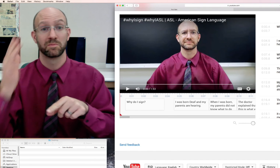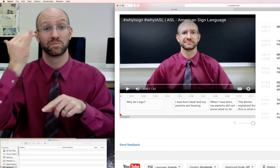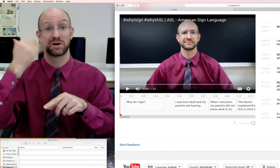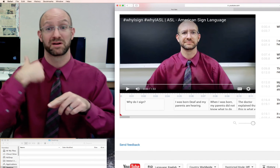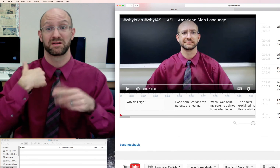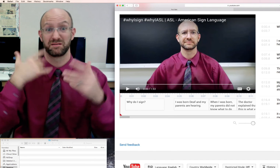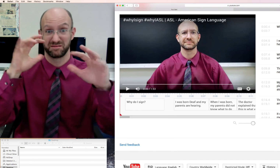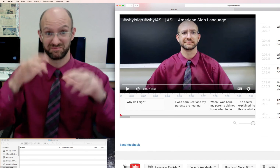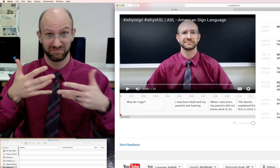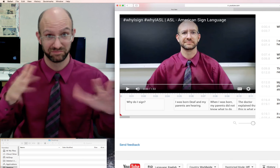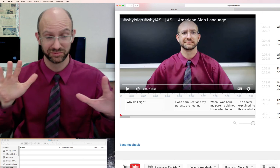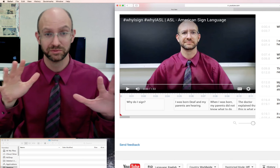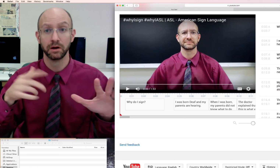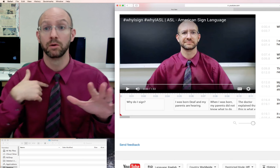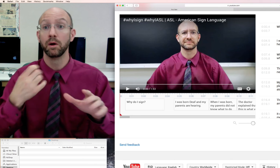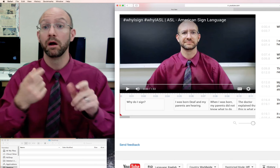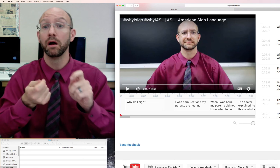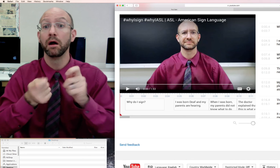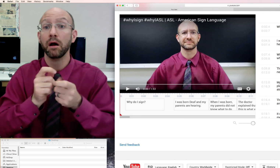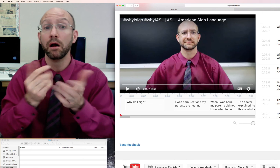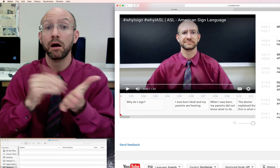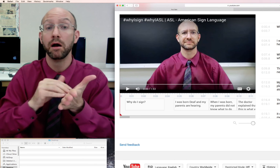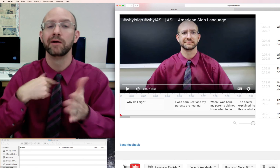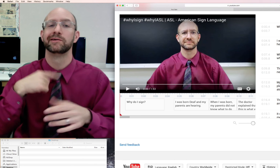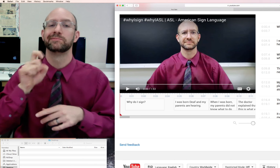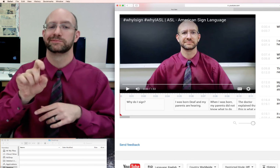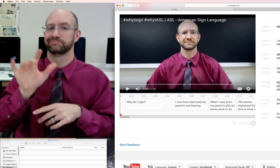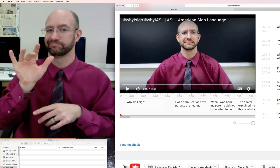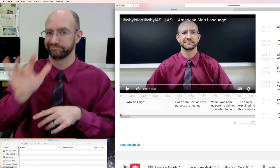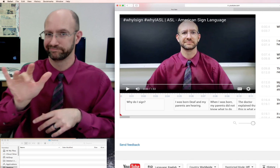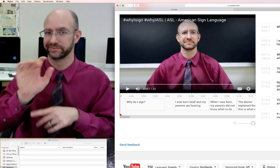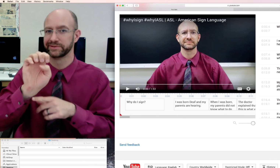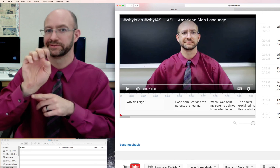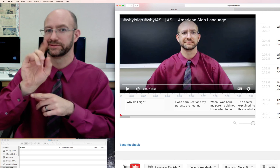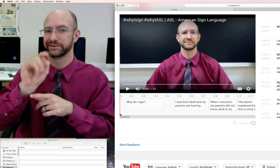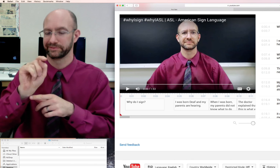Because when I have finished my captions, and want to go back to make changes, I have to click on that "Edit" button.